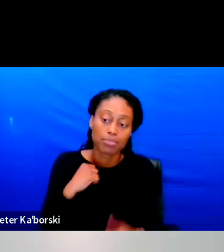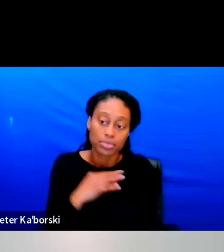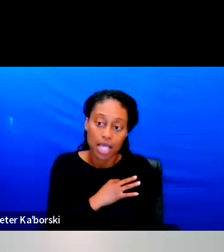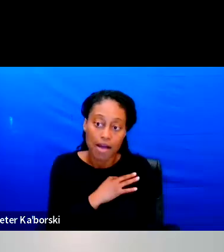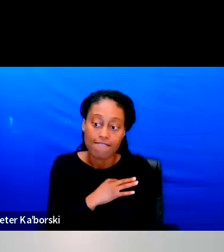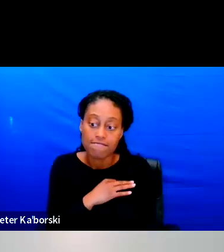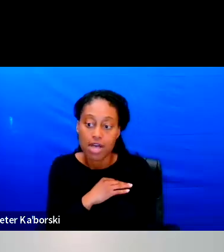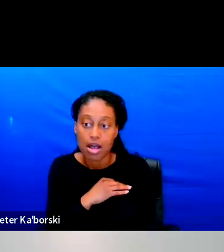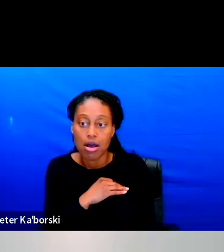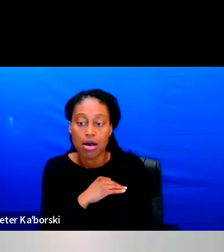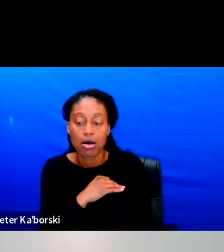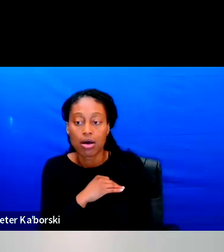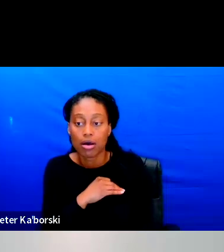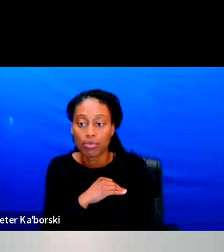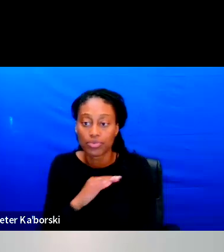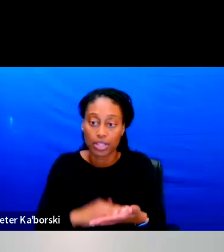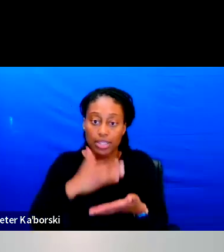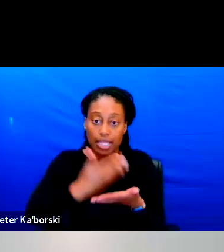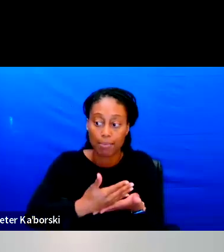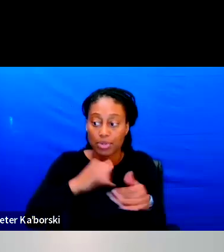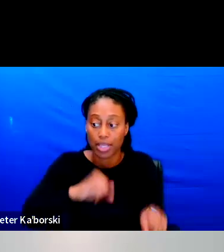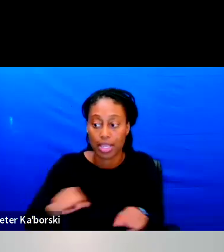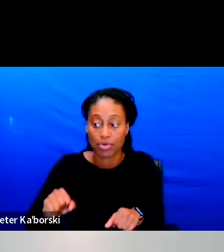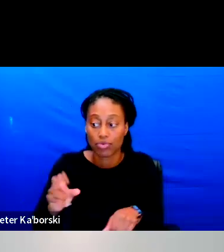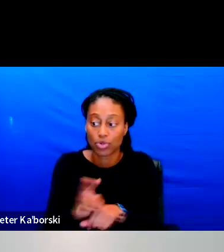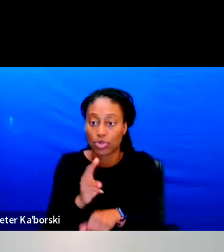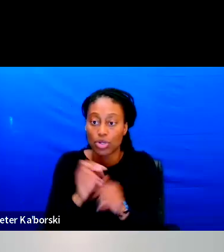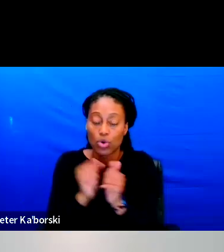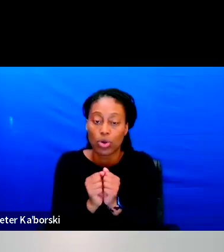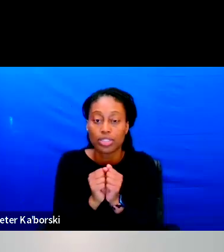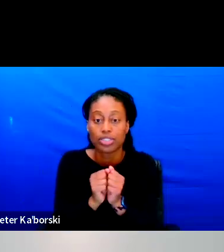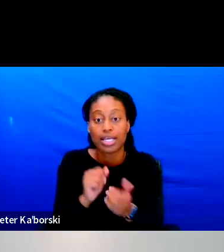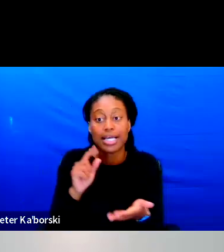Kyle Kleist: their laptops they're able to use with a touch screen for getting signature.